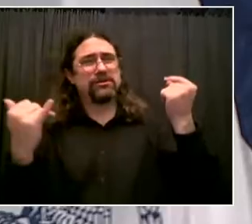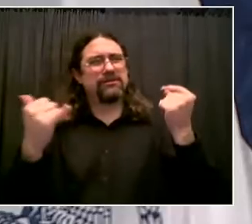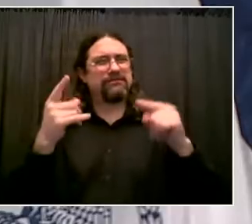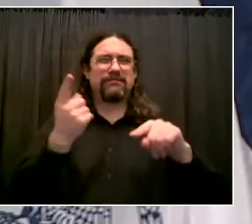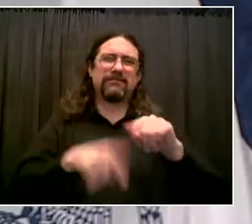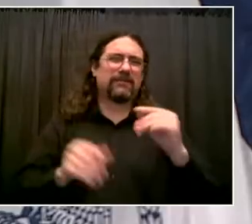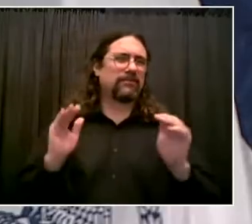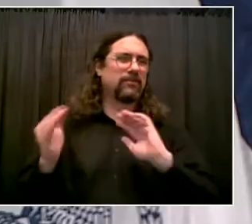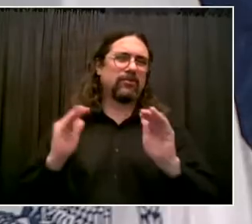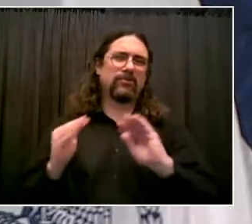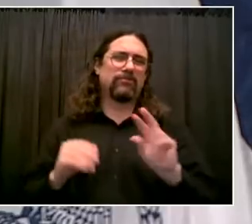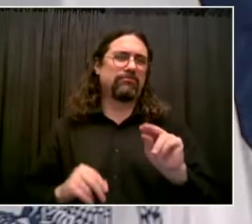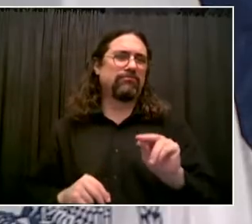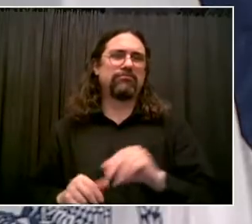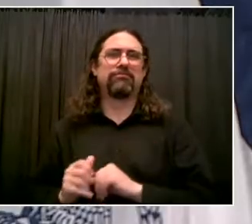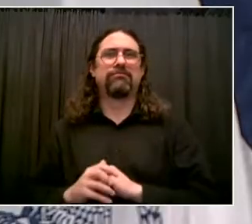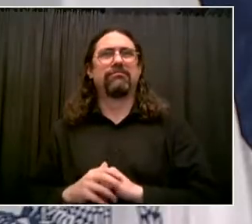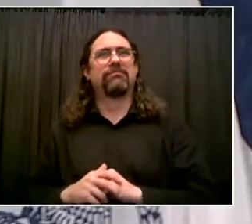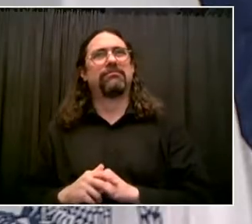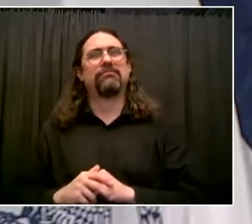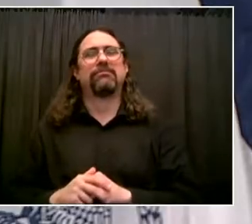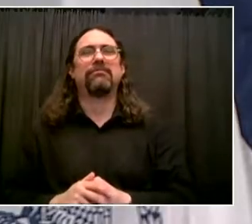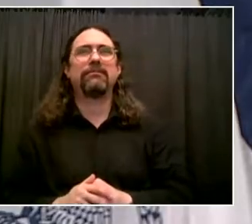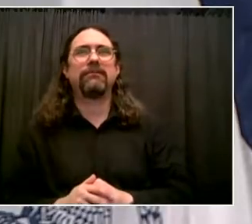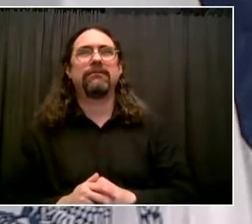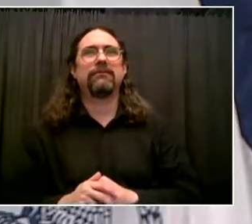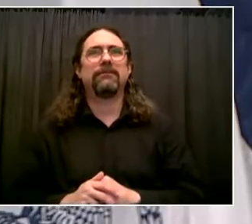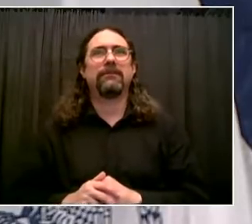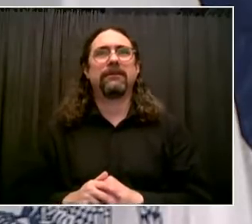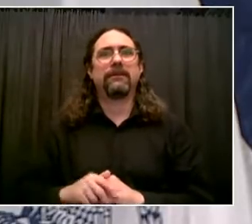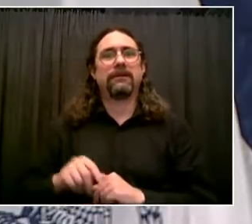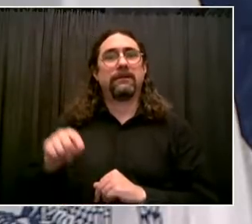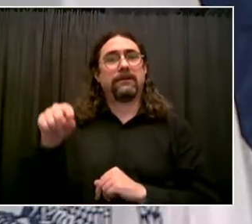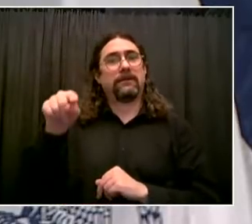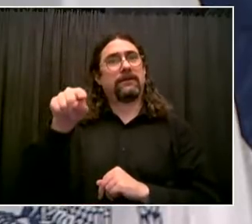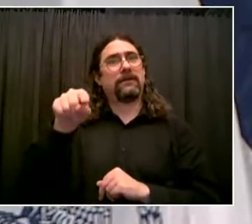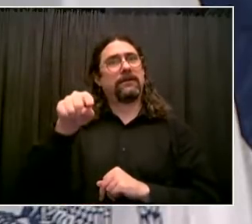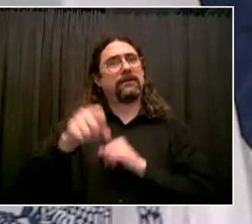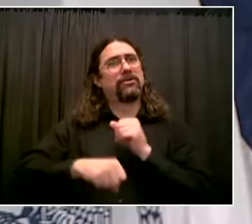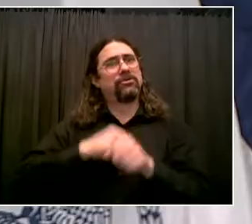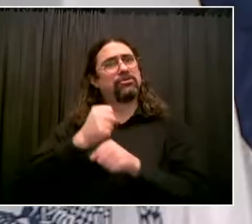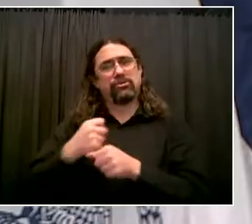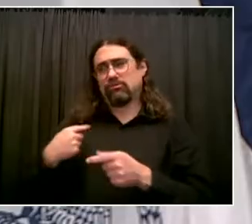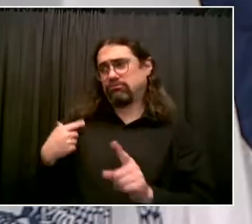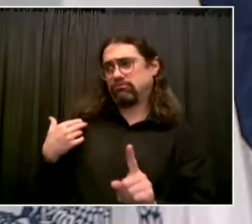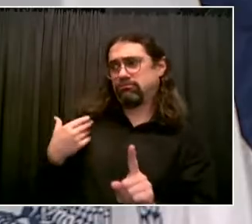SITUATION. WE ALSO HAVE A LOT MORE COMMUNITY COPPER COOPERATION IN CHIF EIBS EE N VE RY